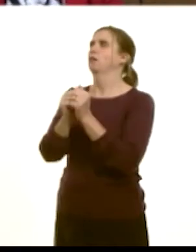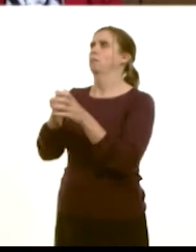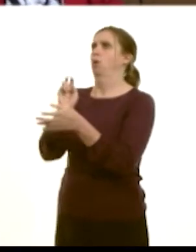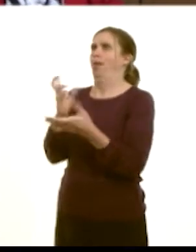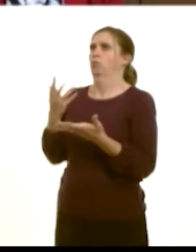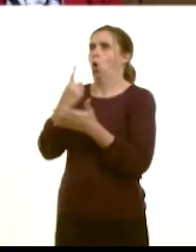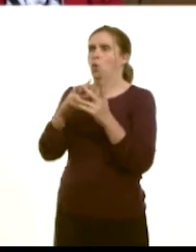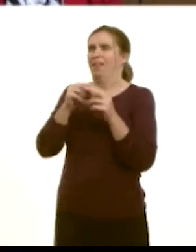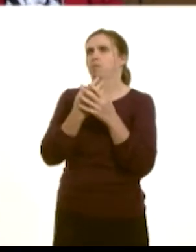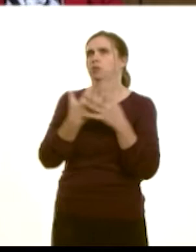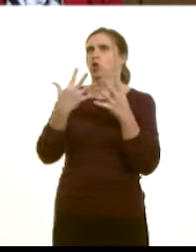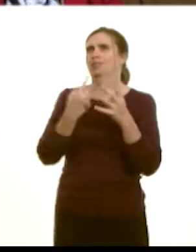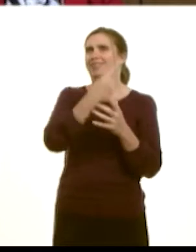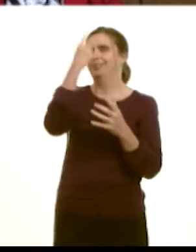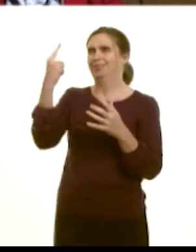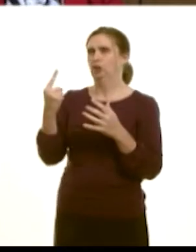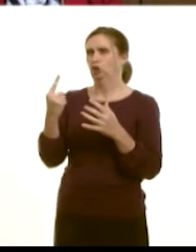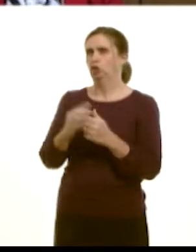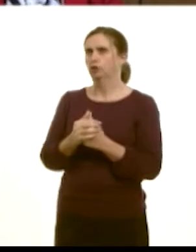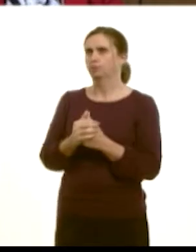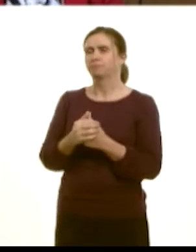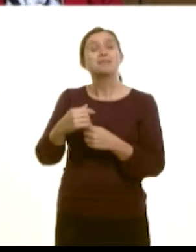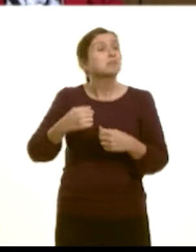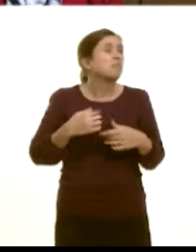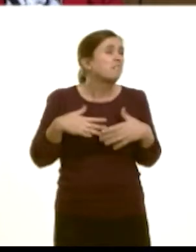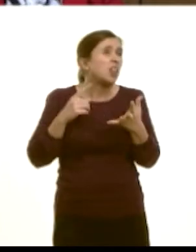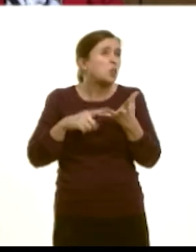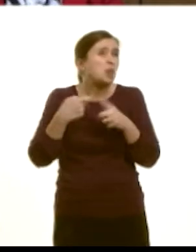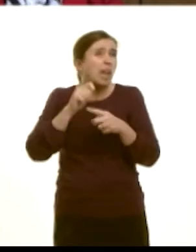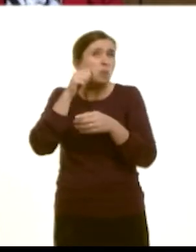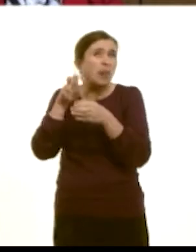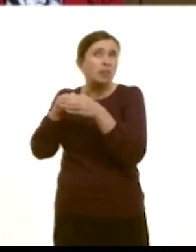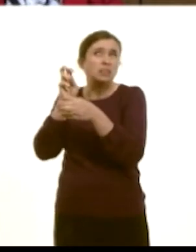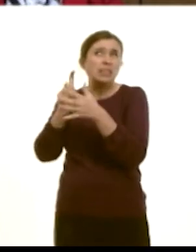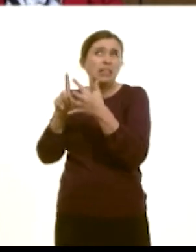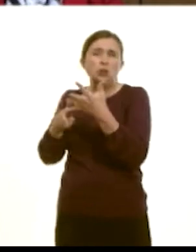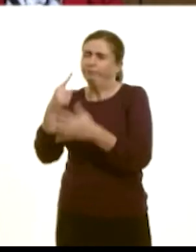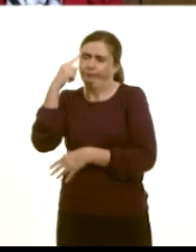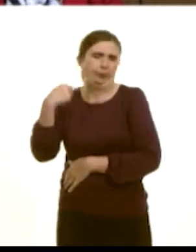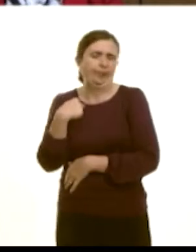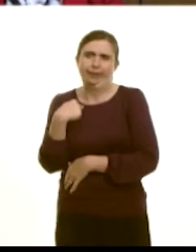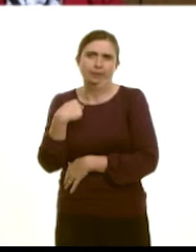I do not think that the UK will leave the EU. Given the opinion polling that we have seen recently, it is unlikely.